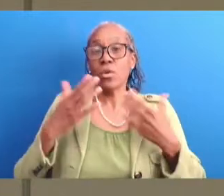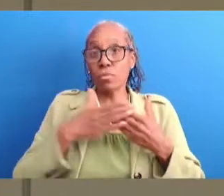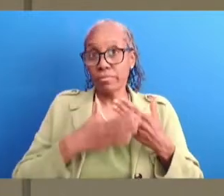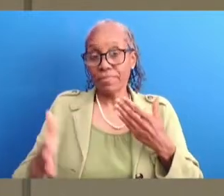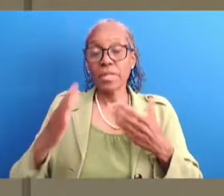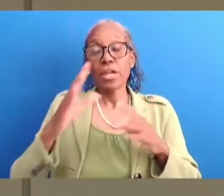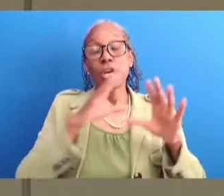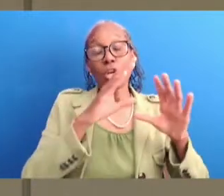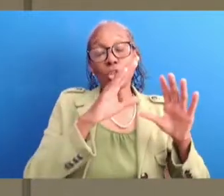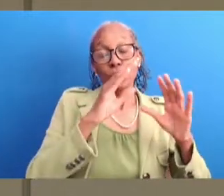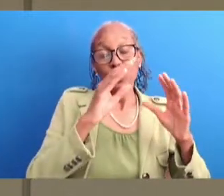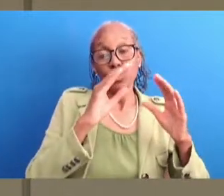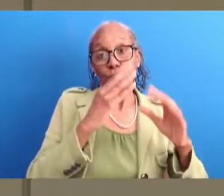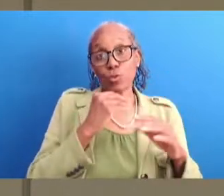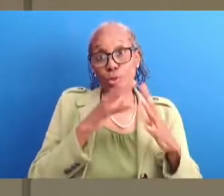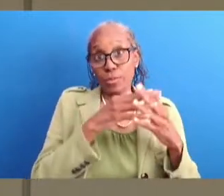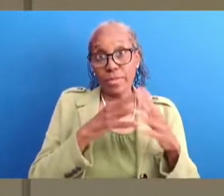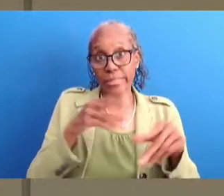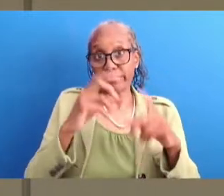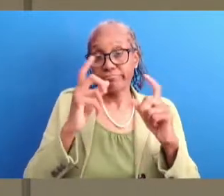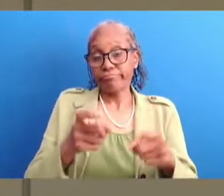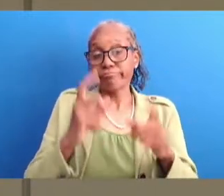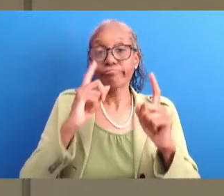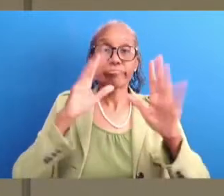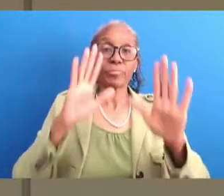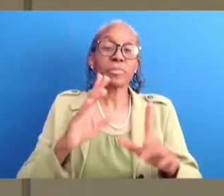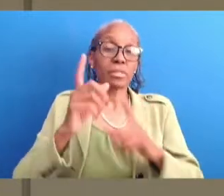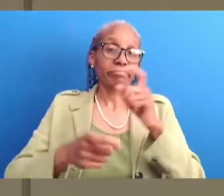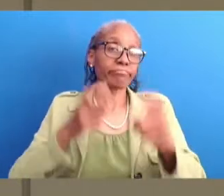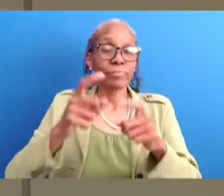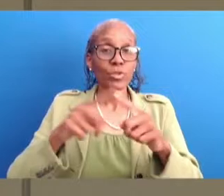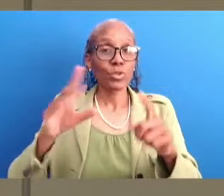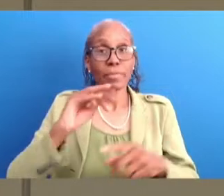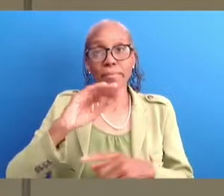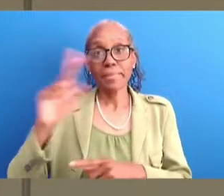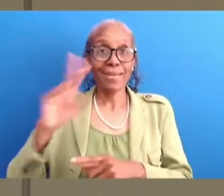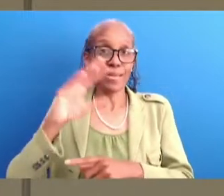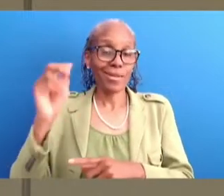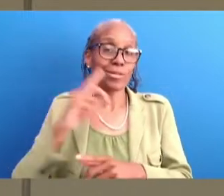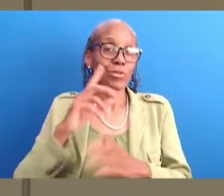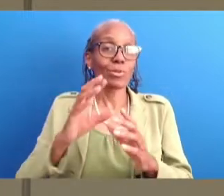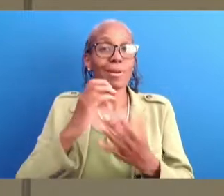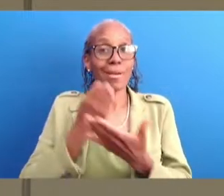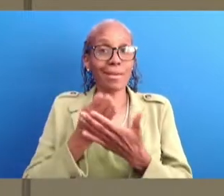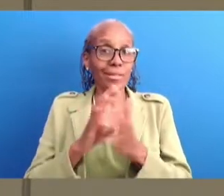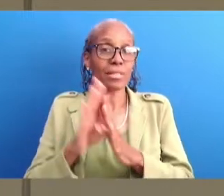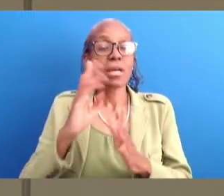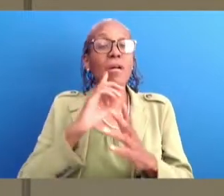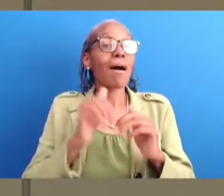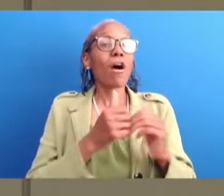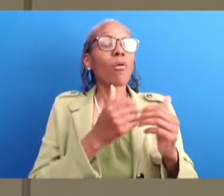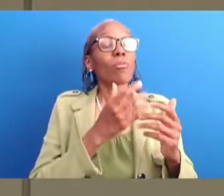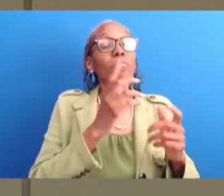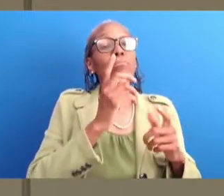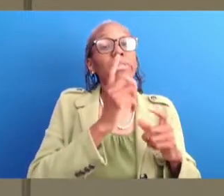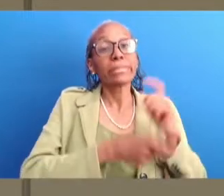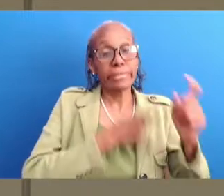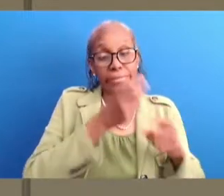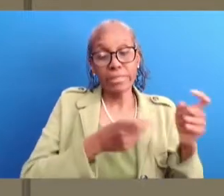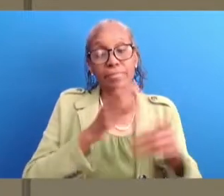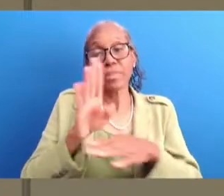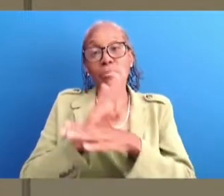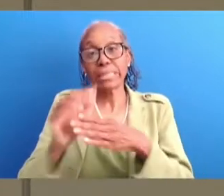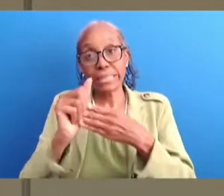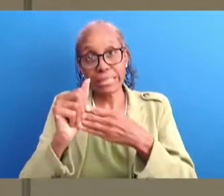ENRICH THE COUNTY TODAY.